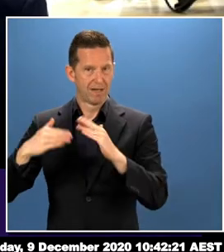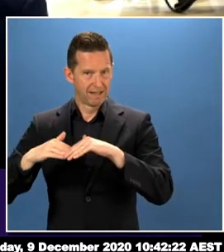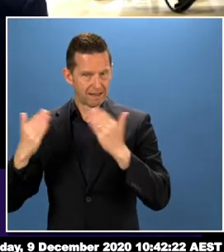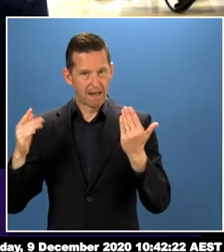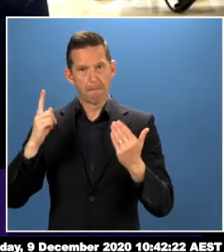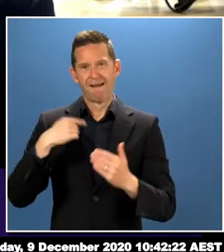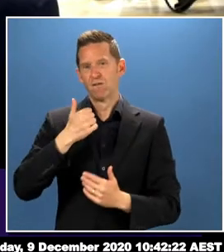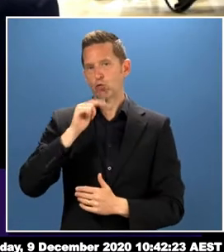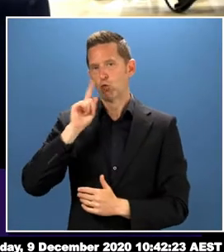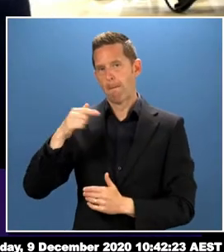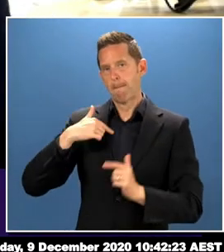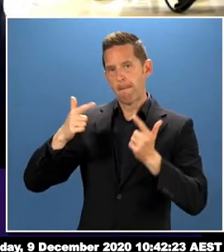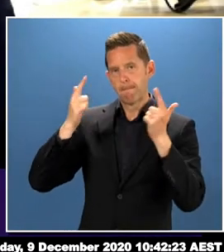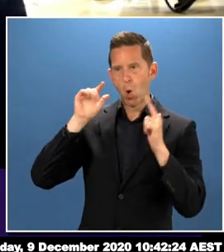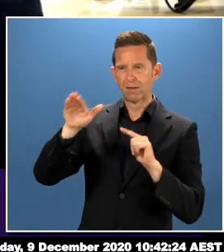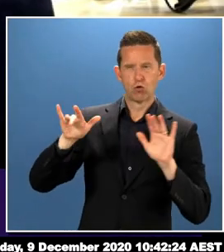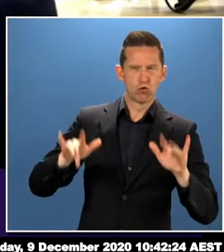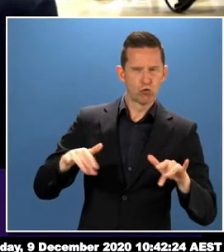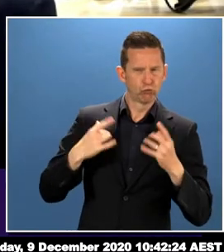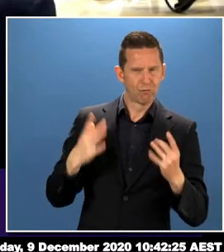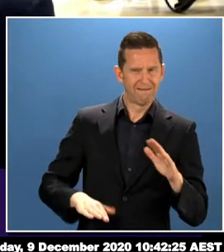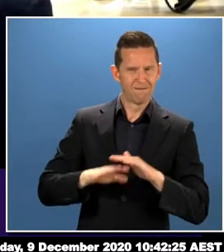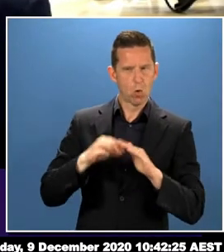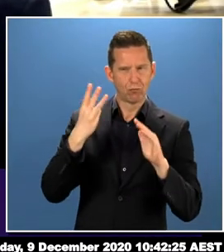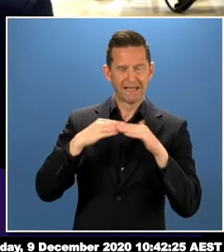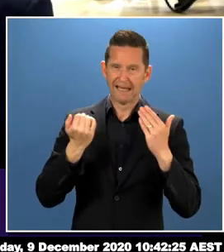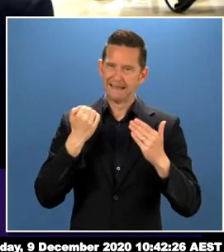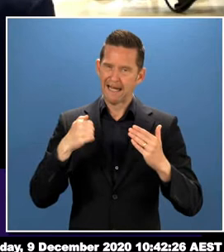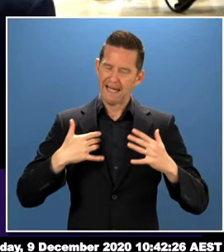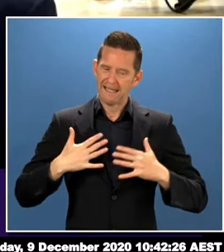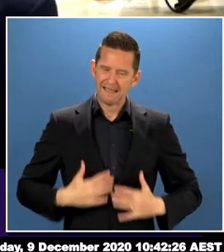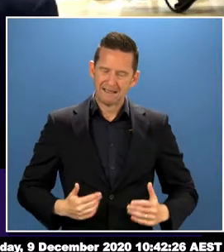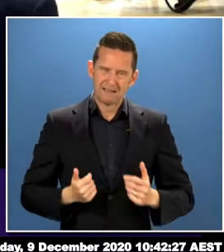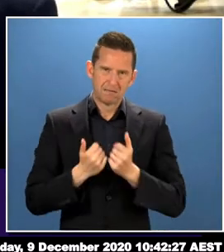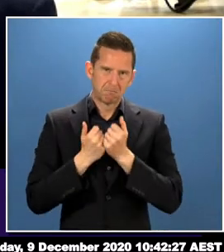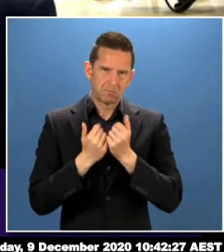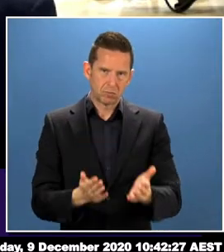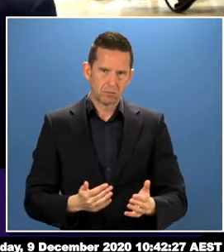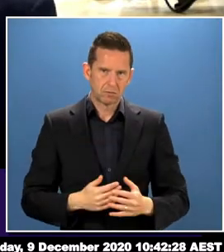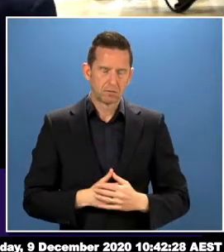there yet, it's still very physically taxing and I have to build up my